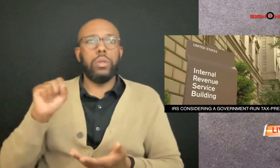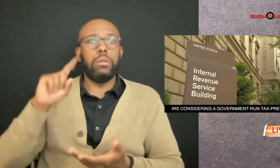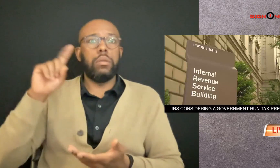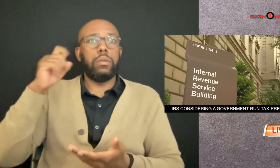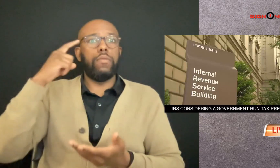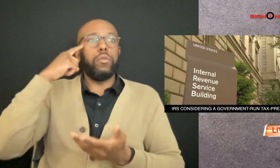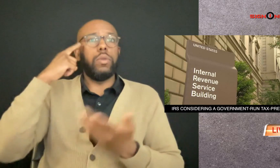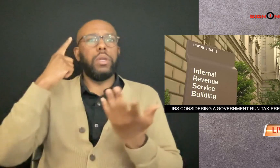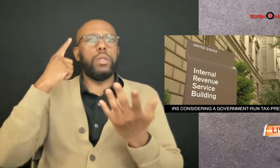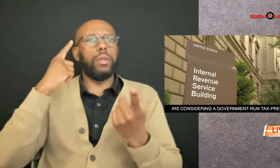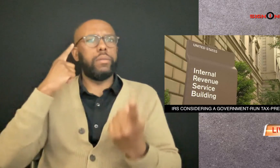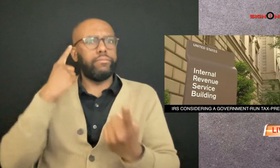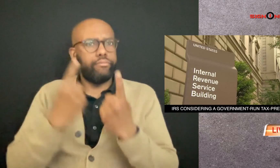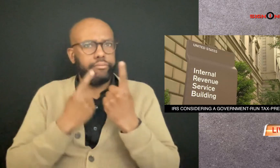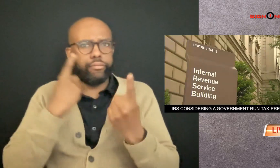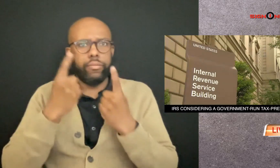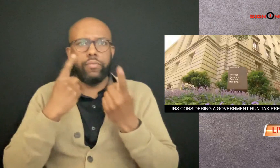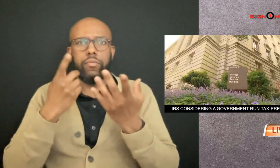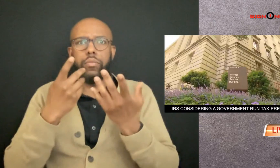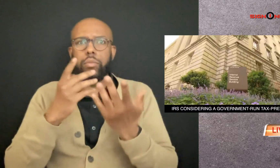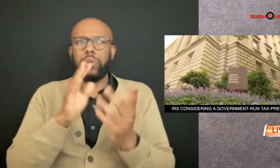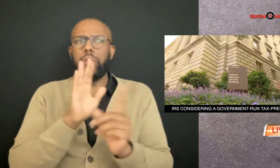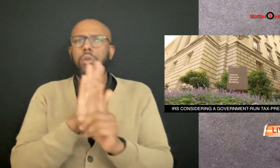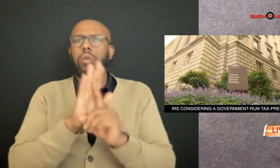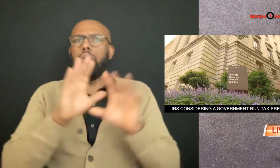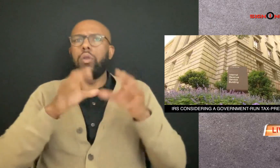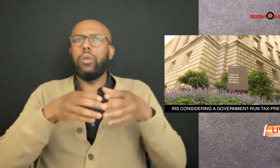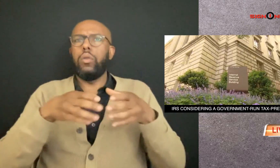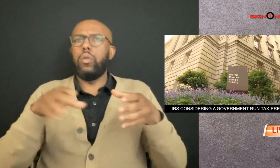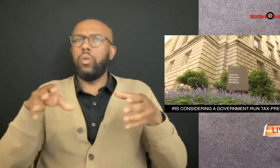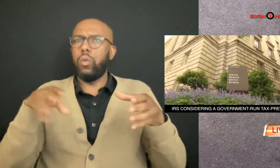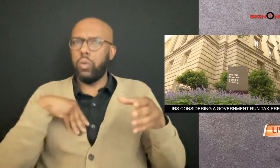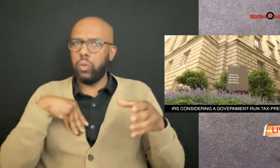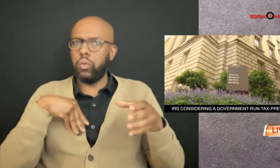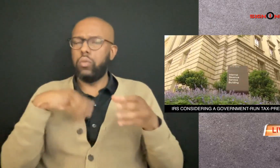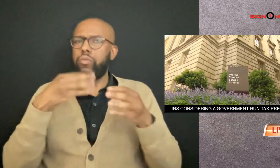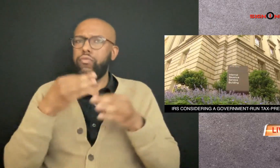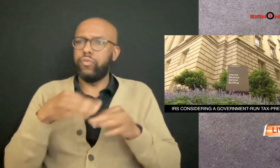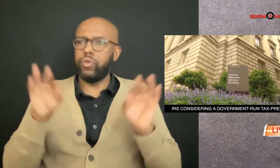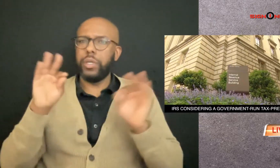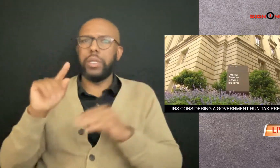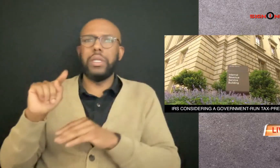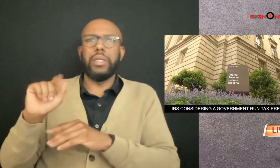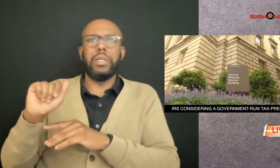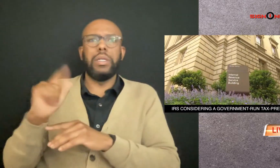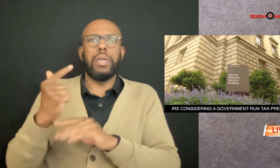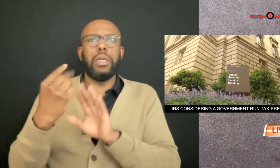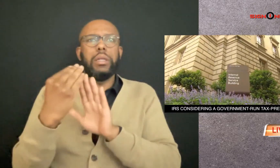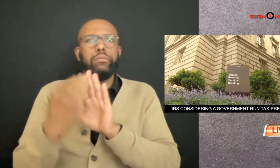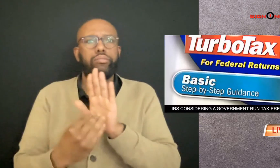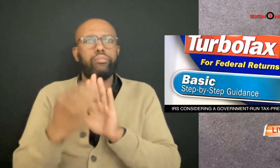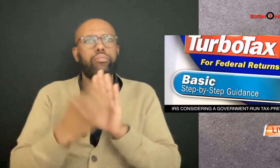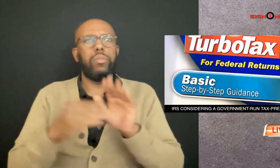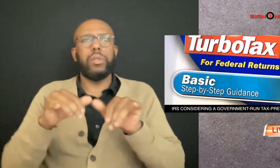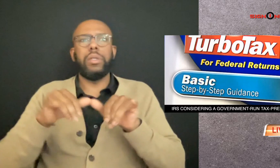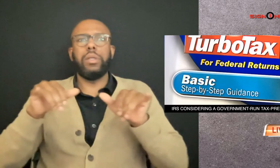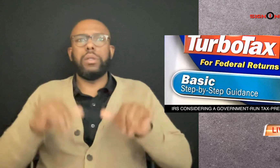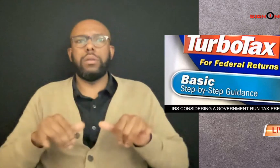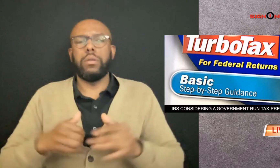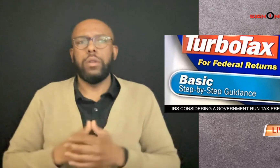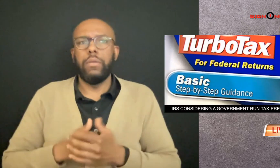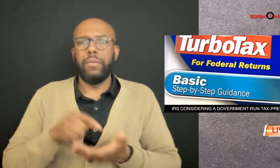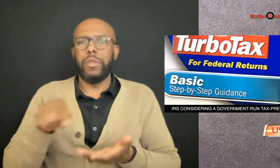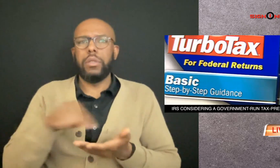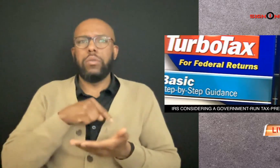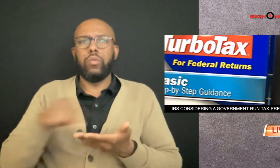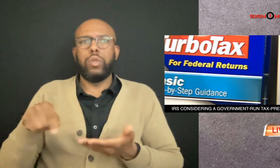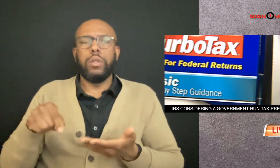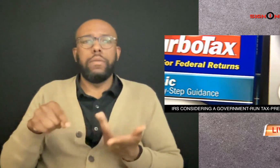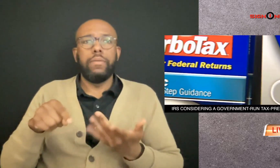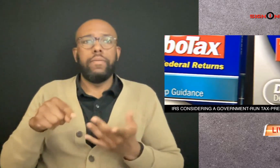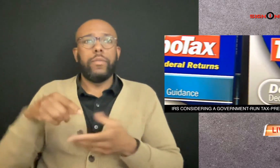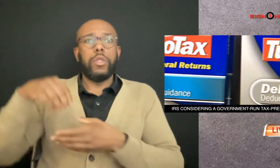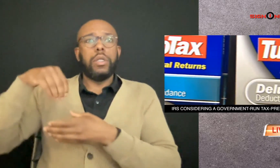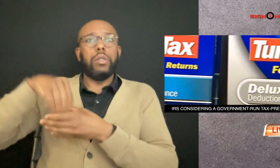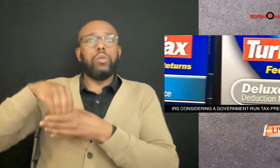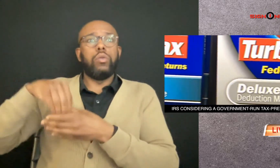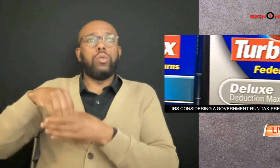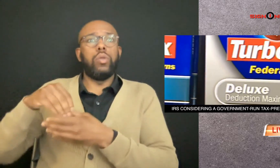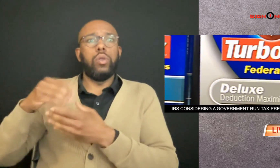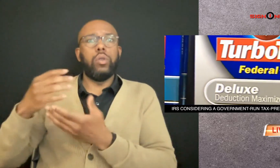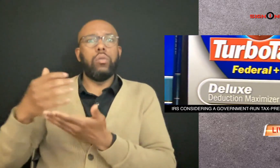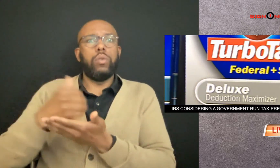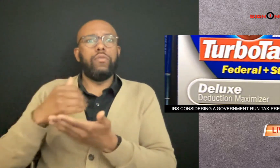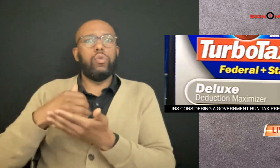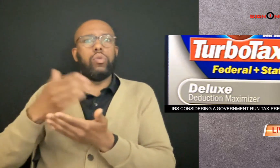the US government is considering its own free tax filing system